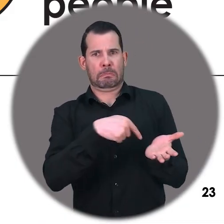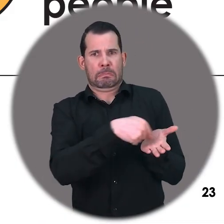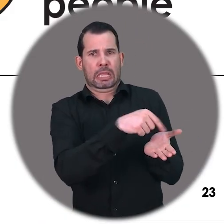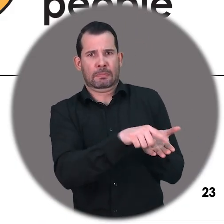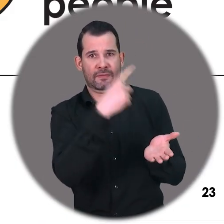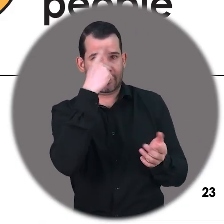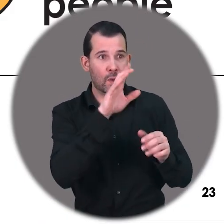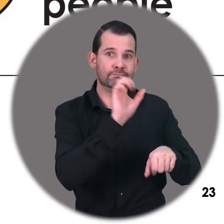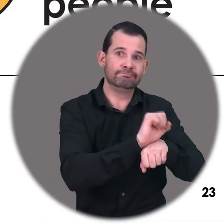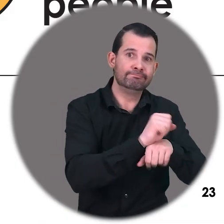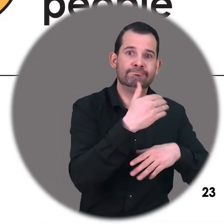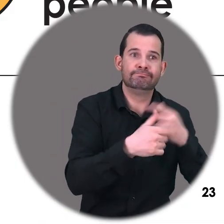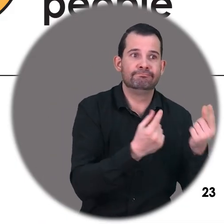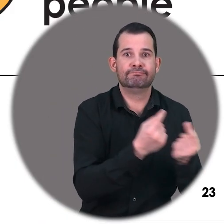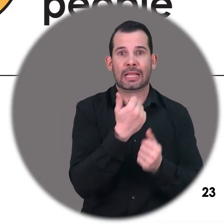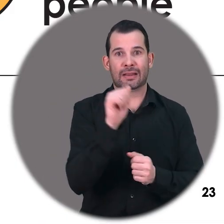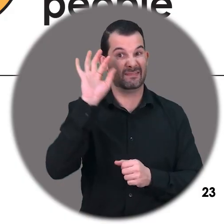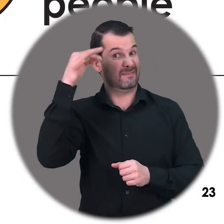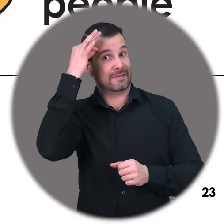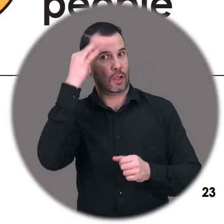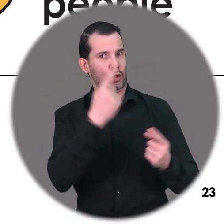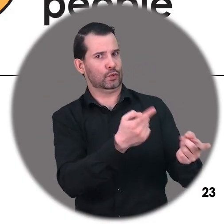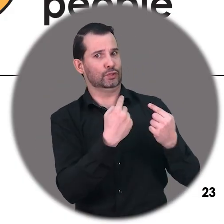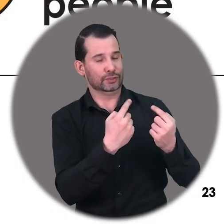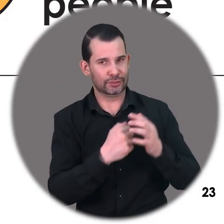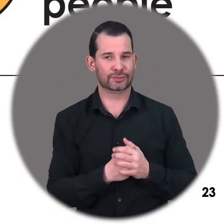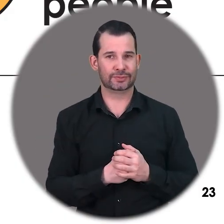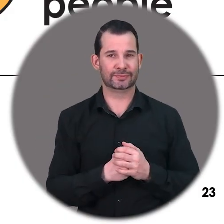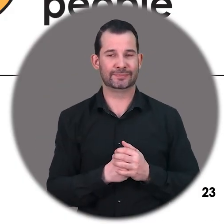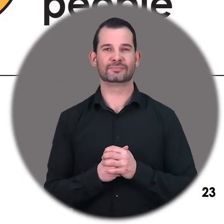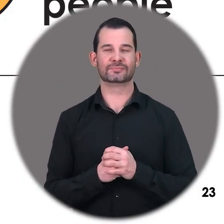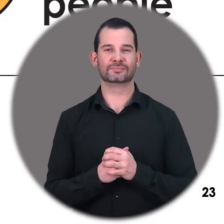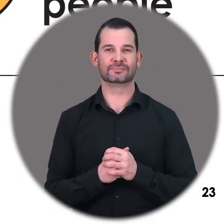and do not accept any payment for the preparation of federal returns.